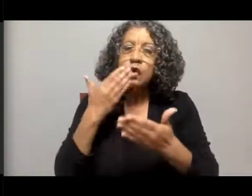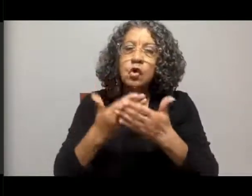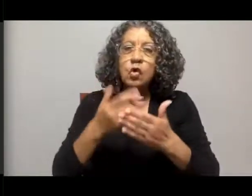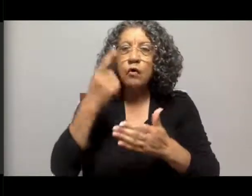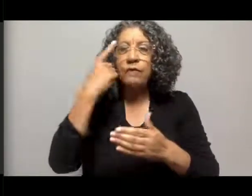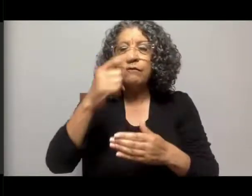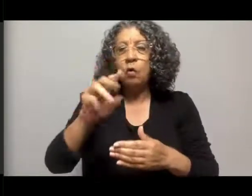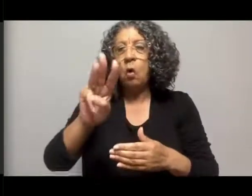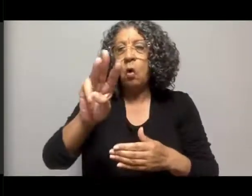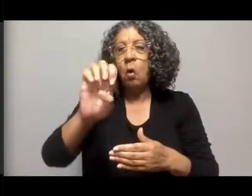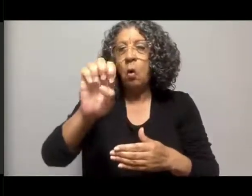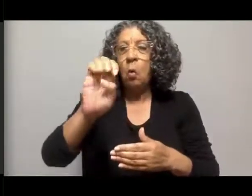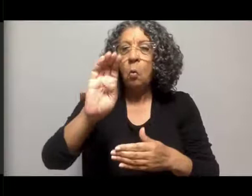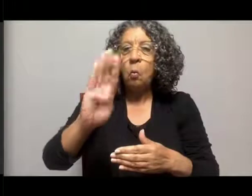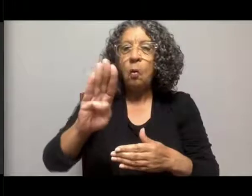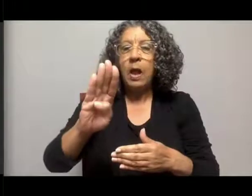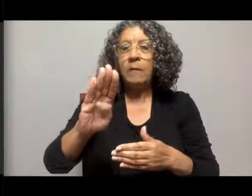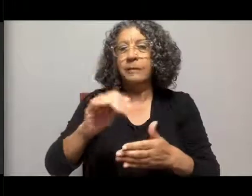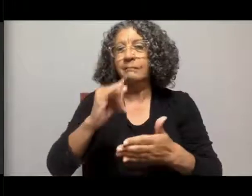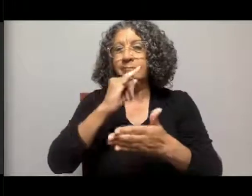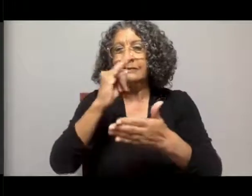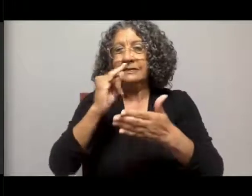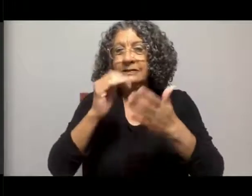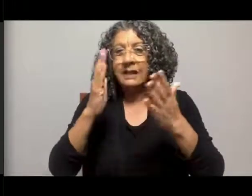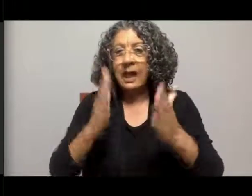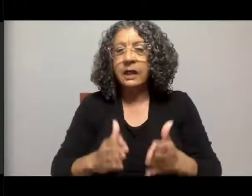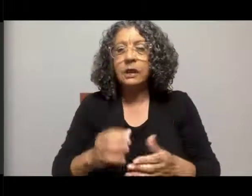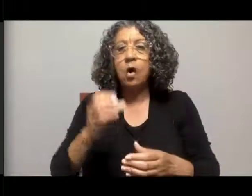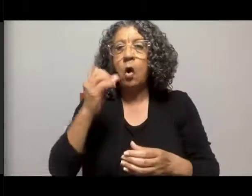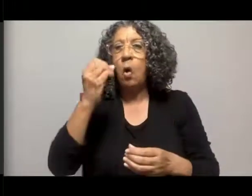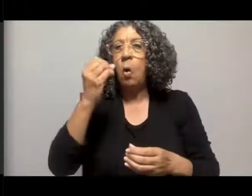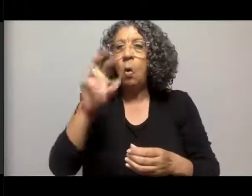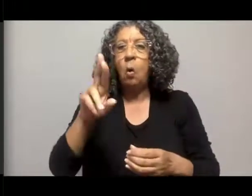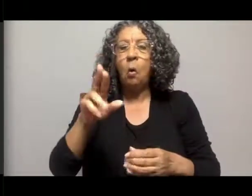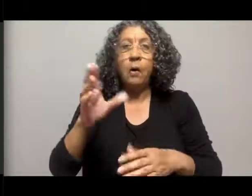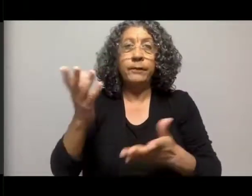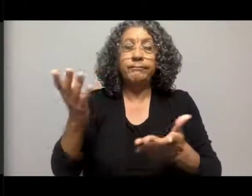that's really good for a web designer